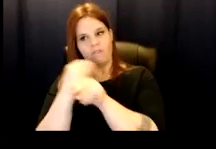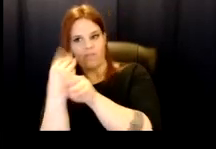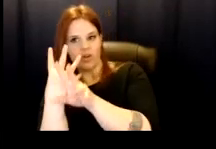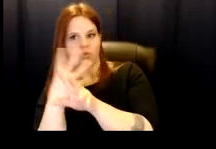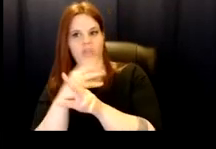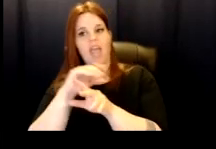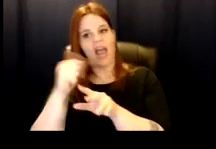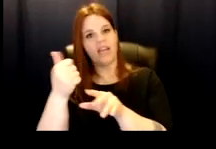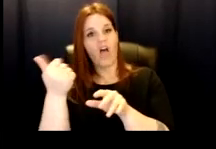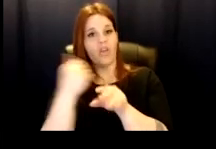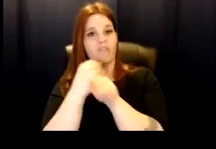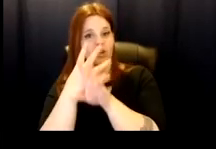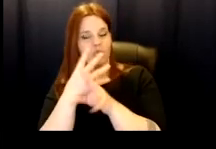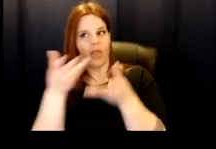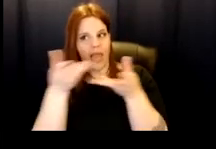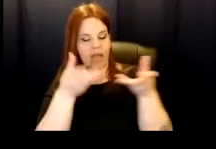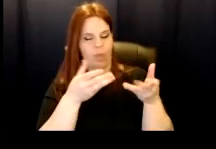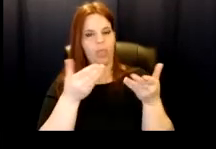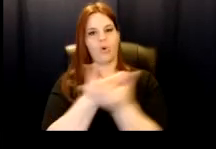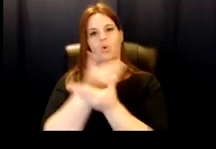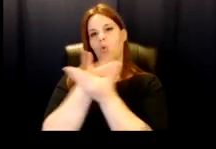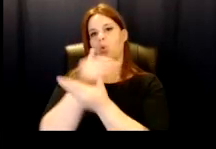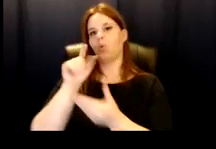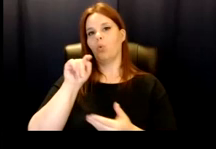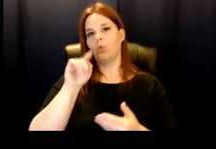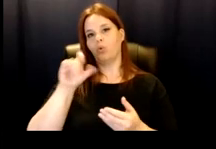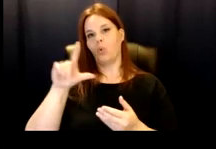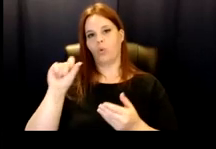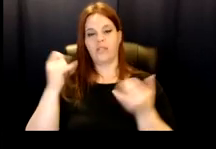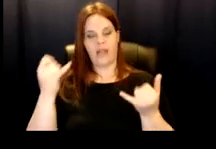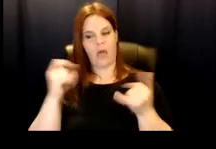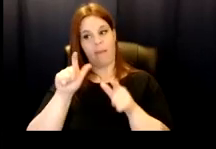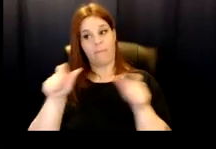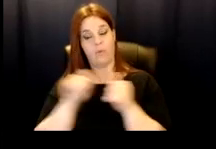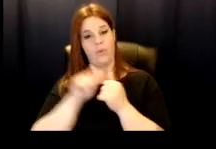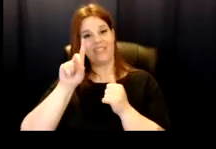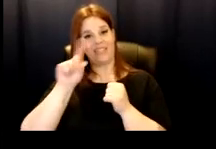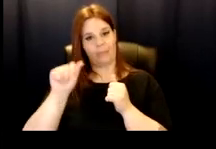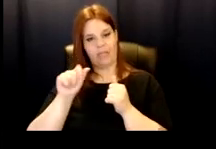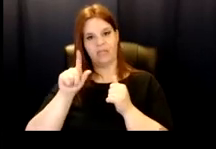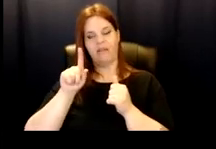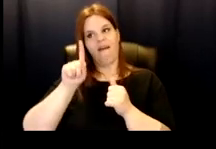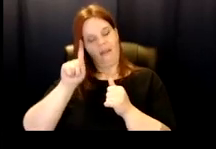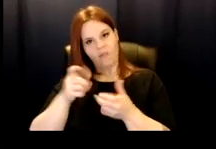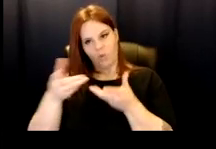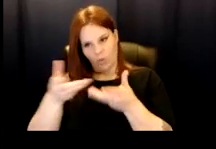new tools on the scene that people with disabilities are having to interact with that may be producing